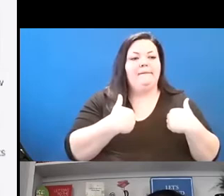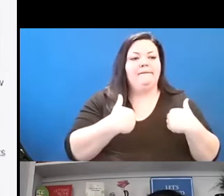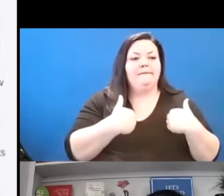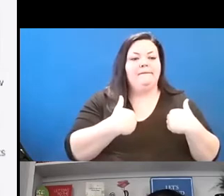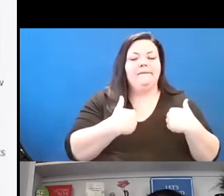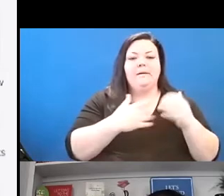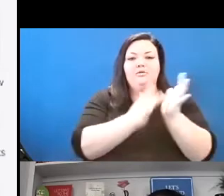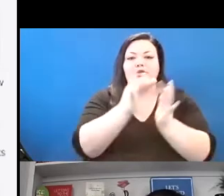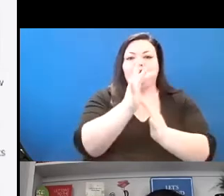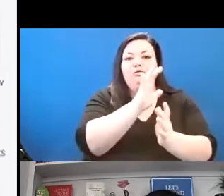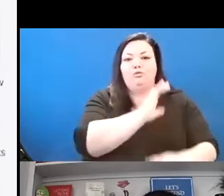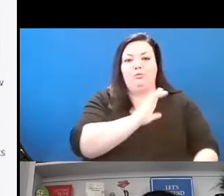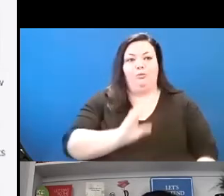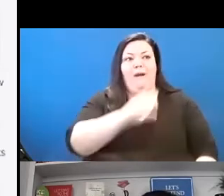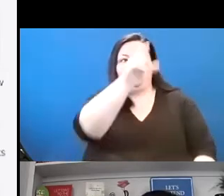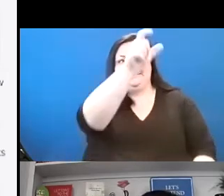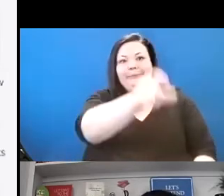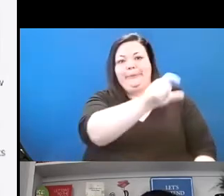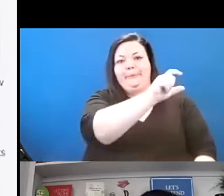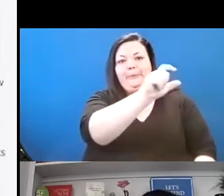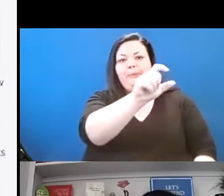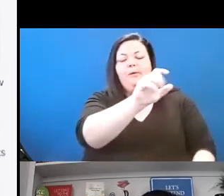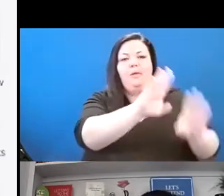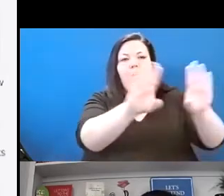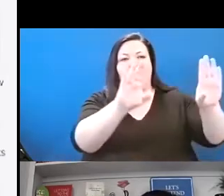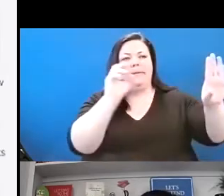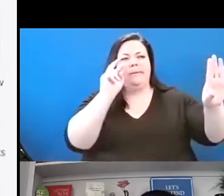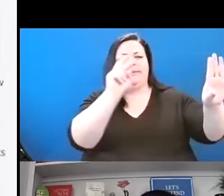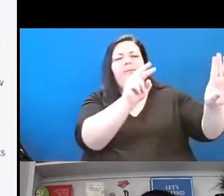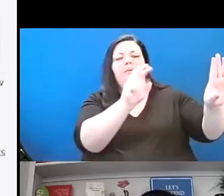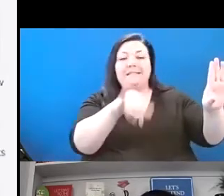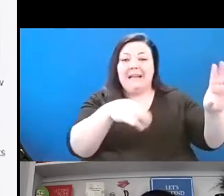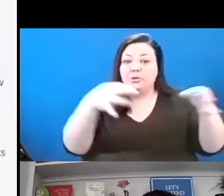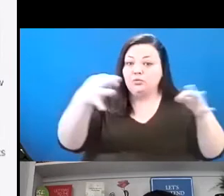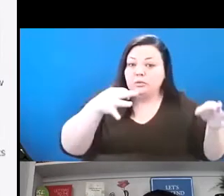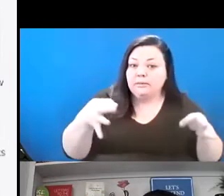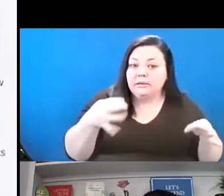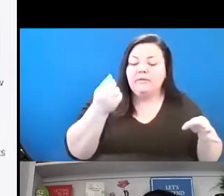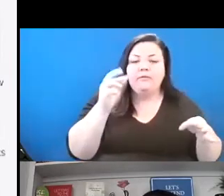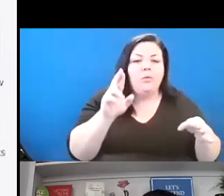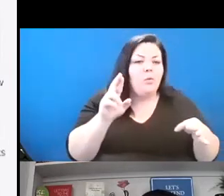on the wall outside her gaze do we think that's descriptive or is that more interpreted